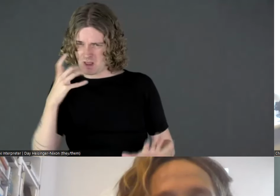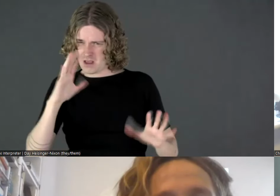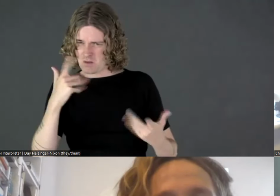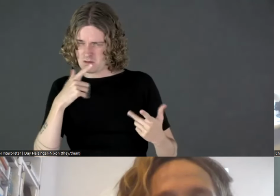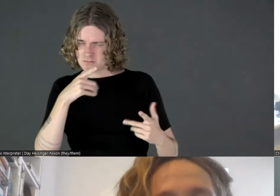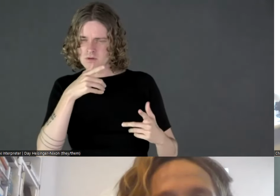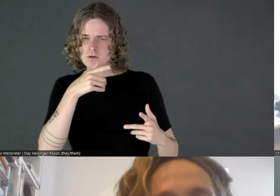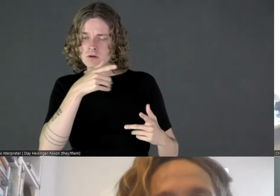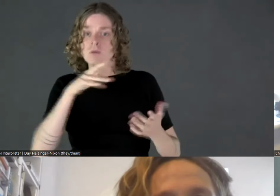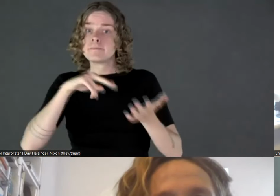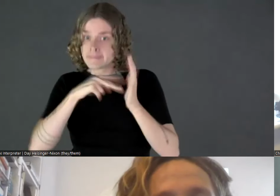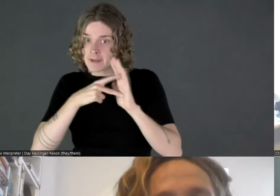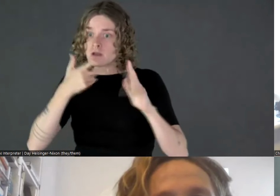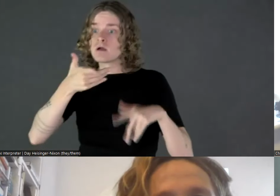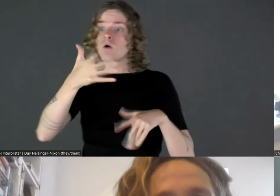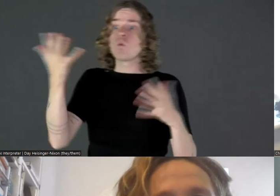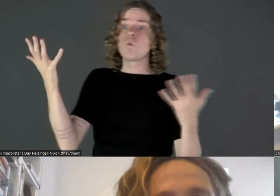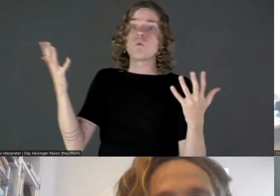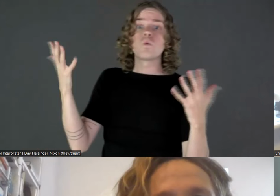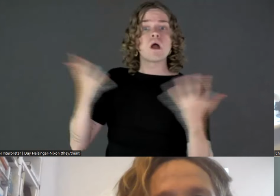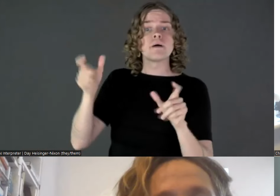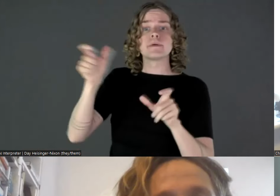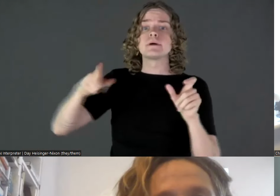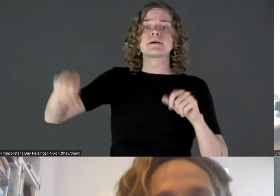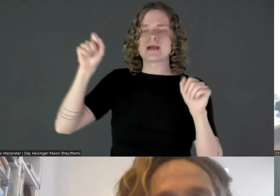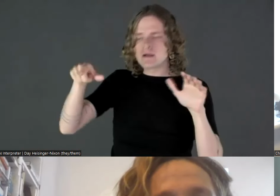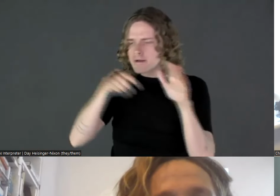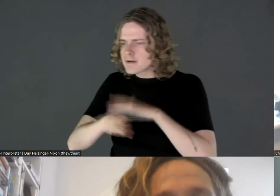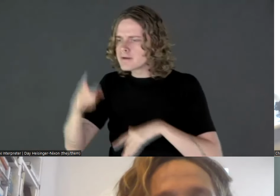find more information like the help desk or mechanisms where they already exist?